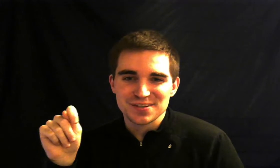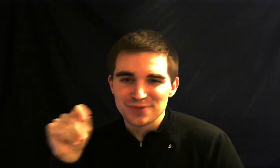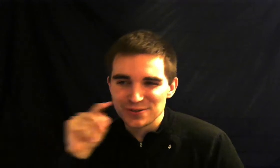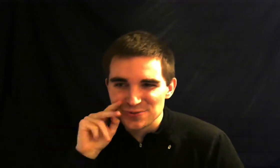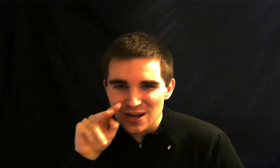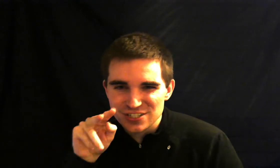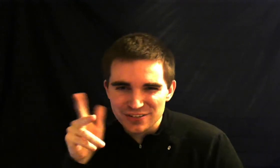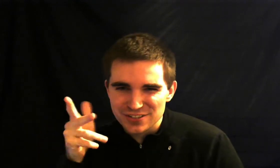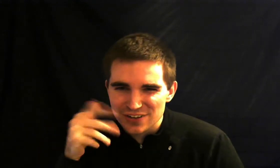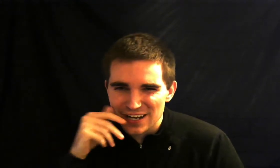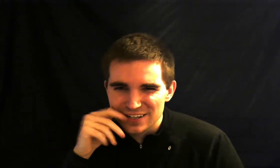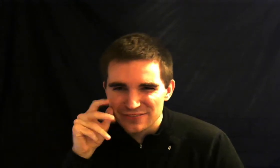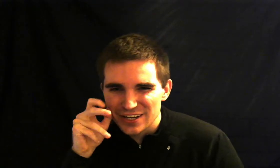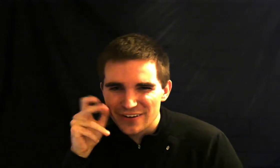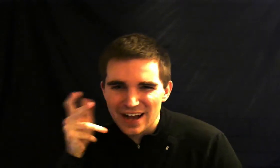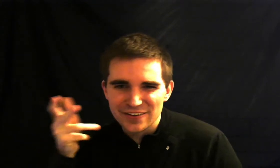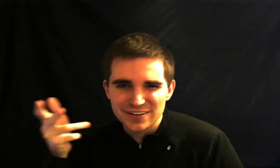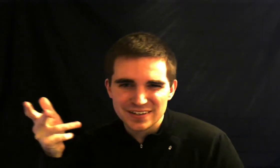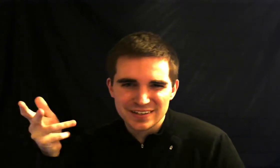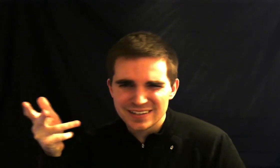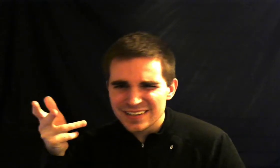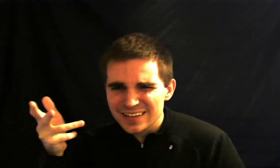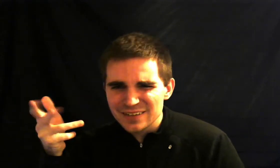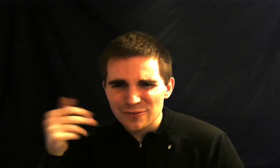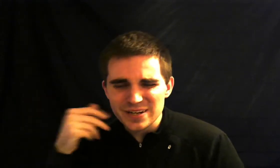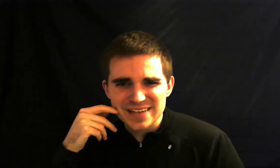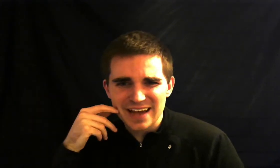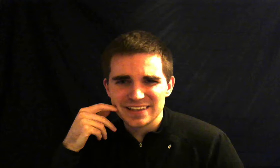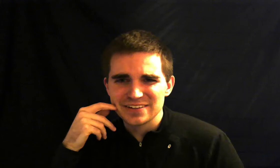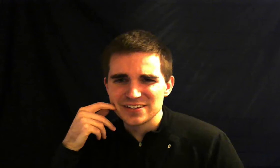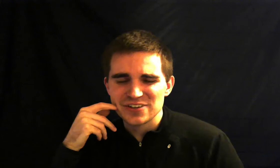someone who's watching you and trying to figure out what exactly are they trying